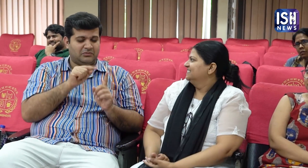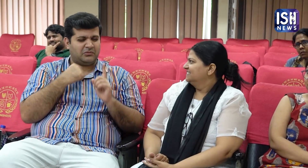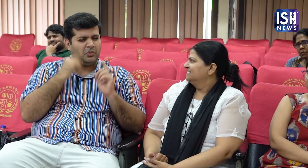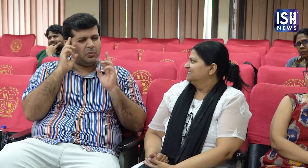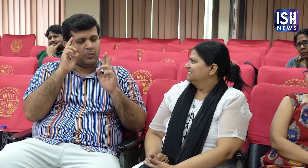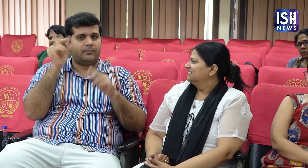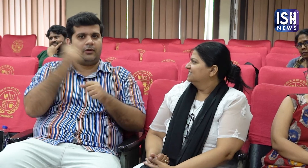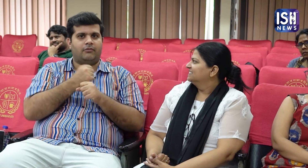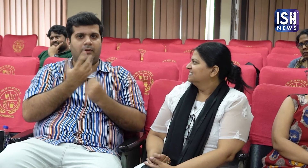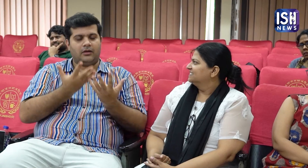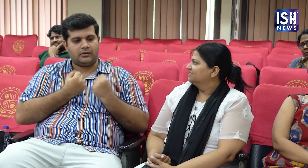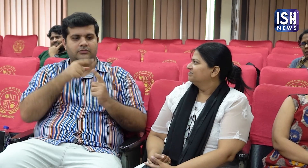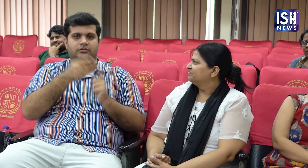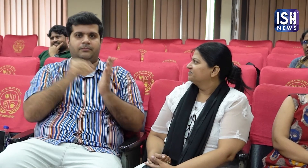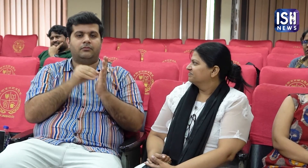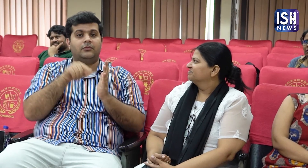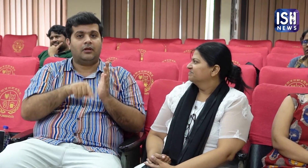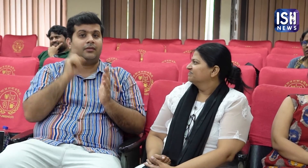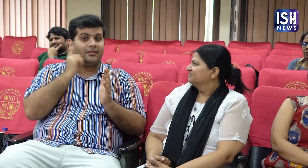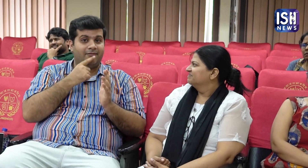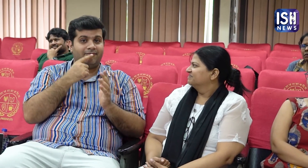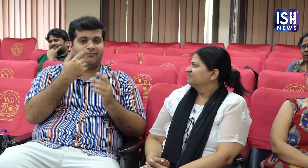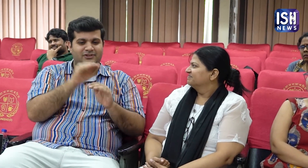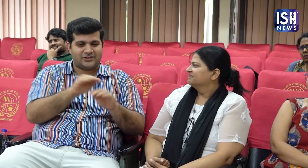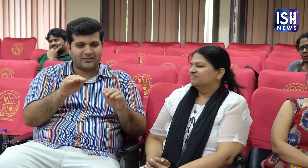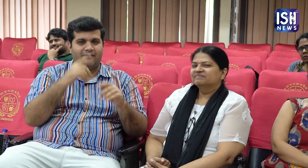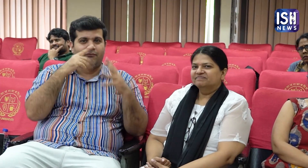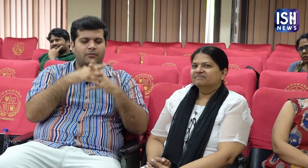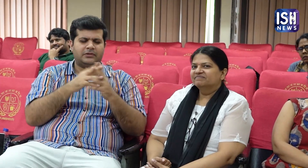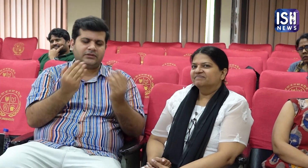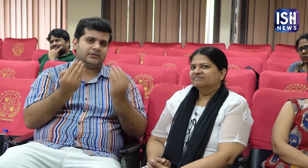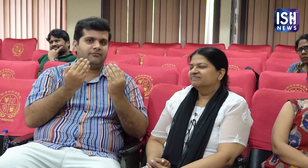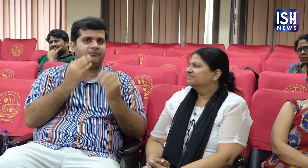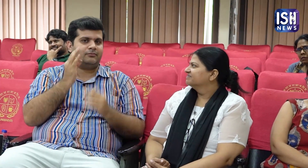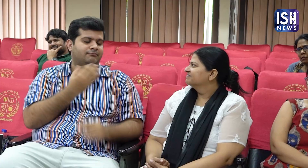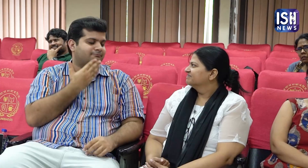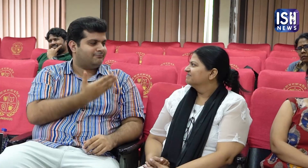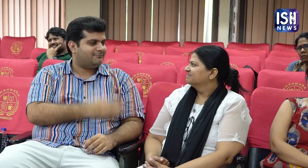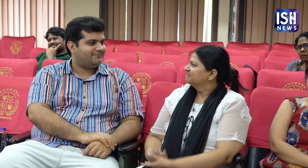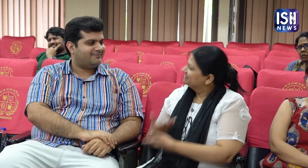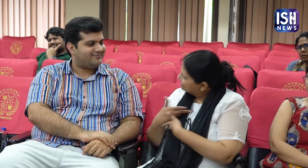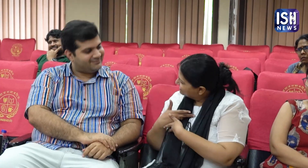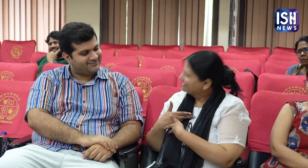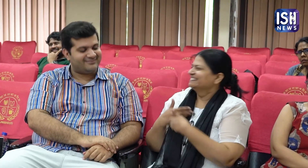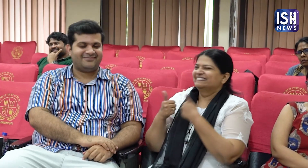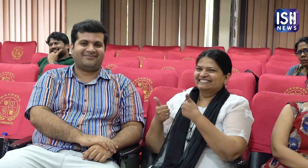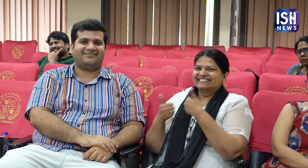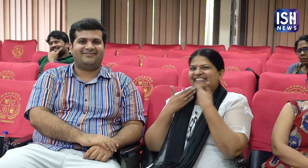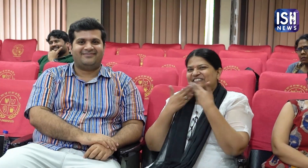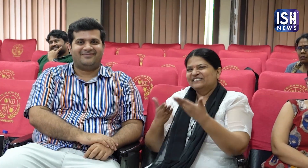I hope the government accepts these suggestions as they are crucial for the safety of Deaf children and women. Thank you!